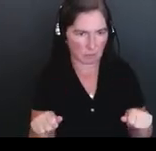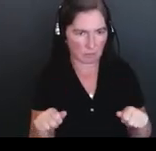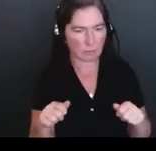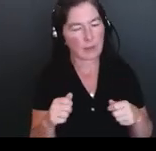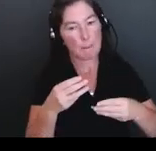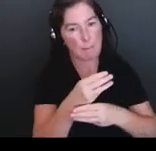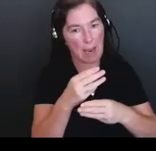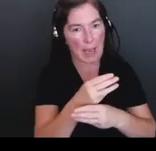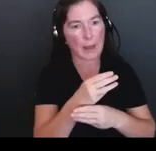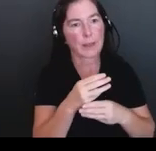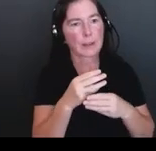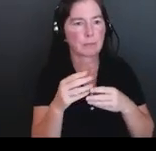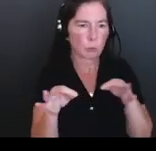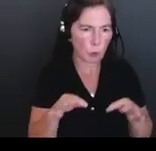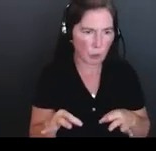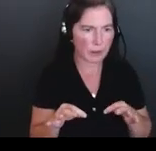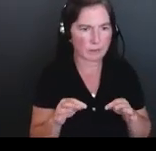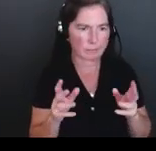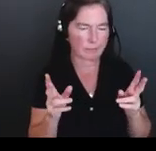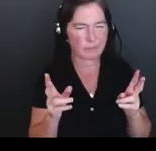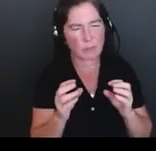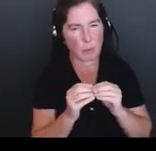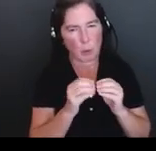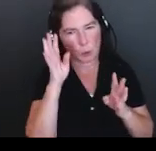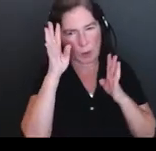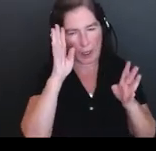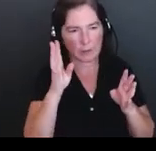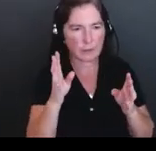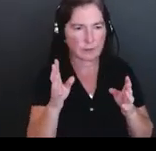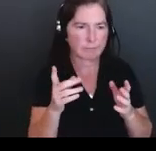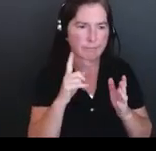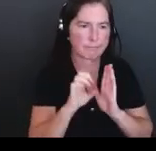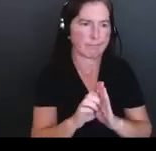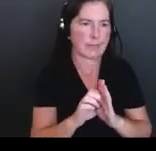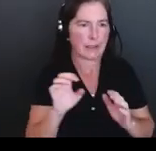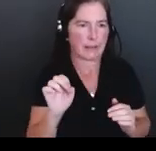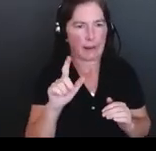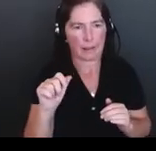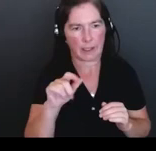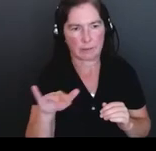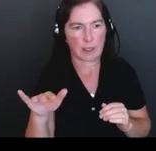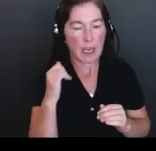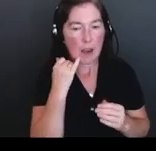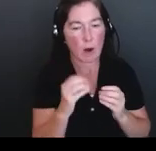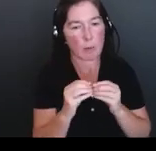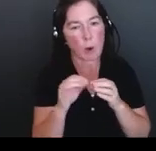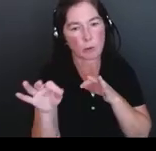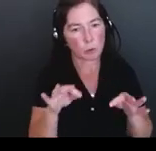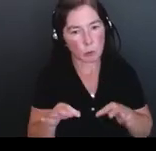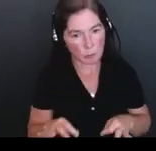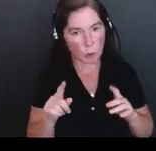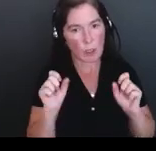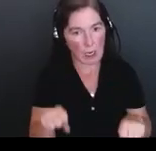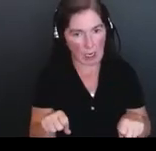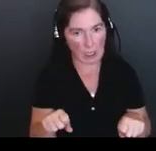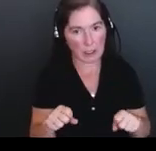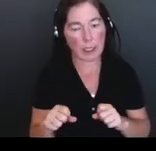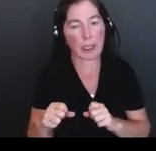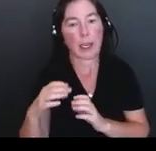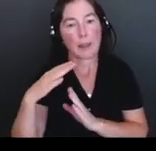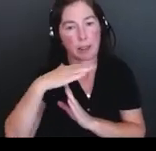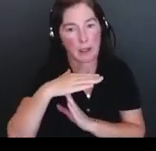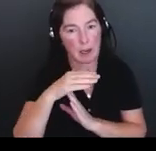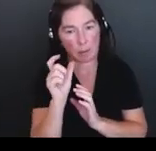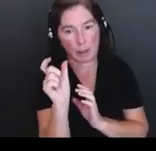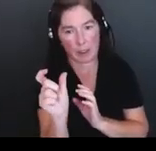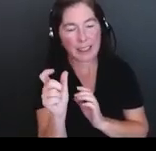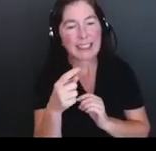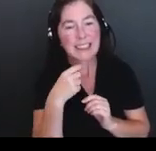I can, the little plus new rubric, that's how we're going to add a new one. Once we're here, I have all this, these different options to create whatever kind of rubric I want. So I can give